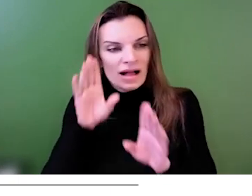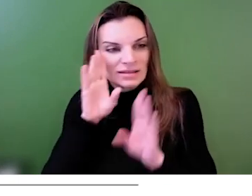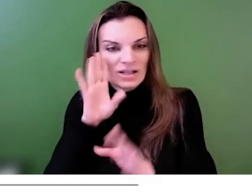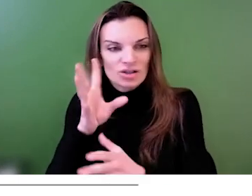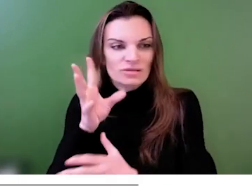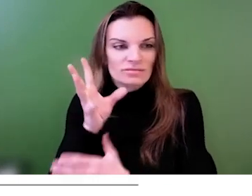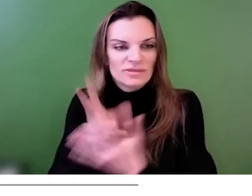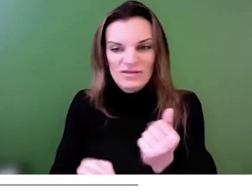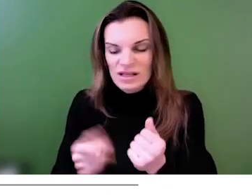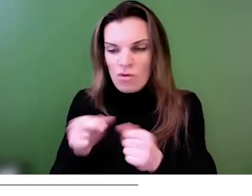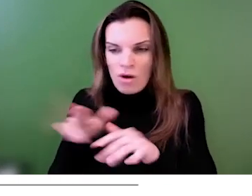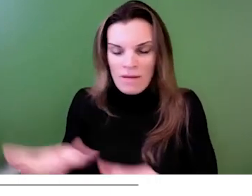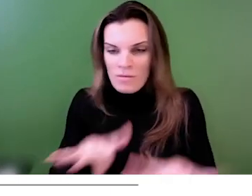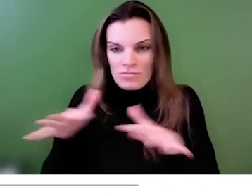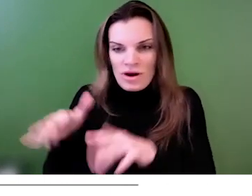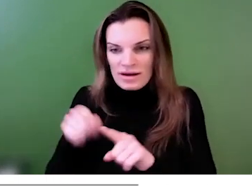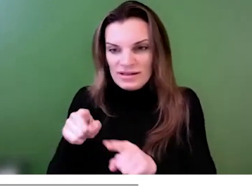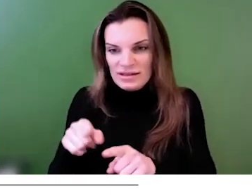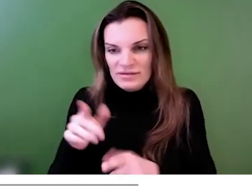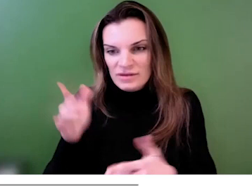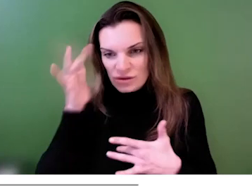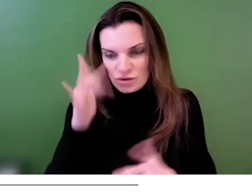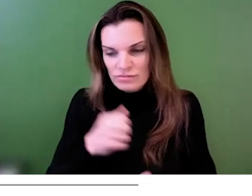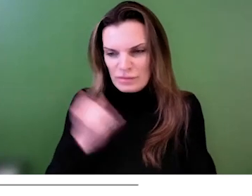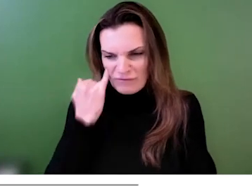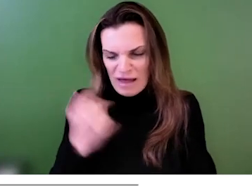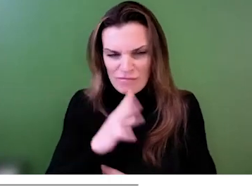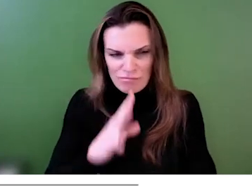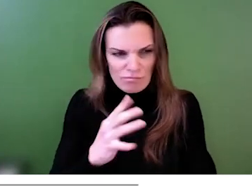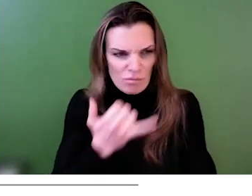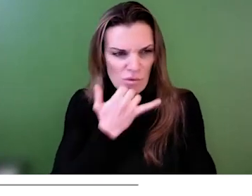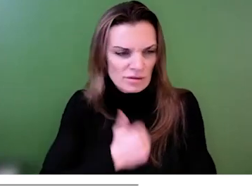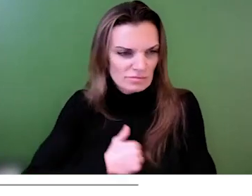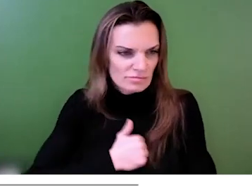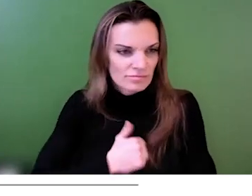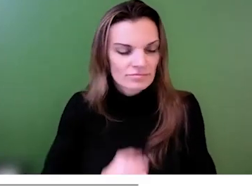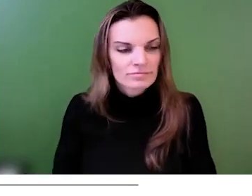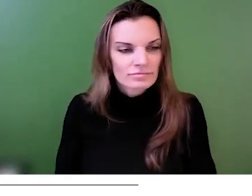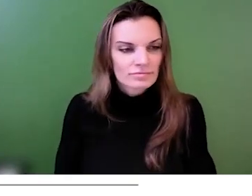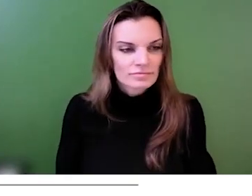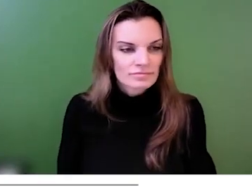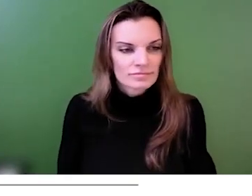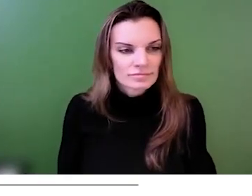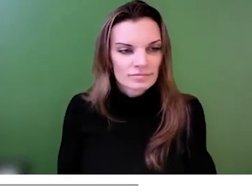active disorder I might have got that wrong. Apologies for not writing that out. And then